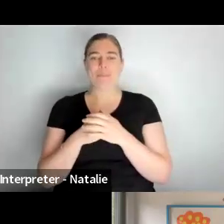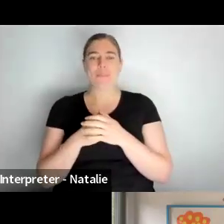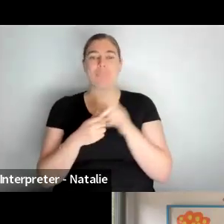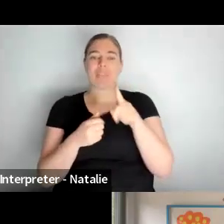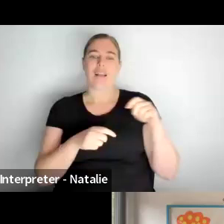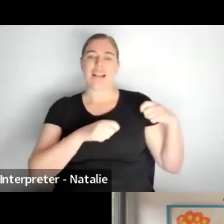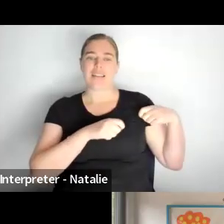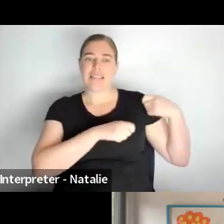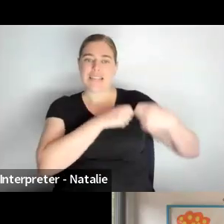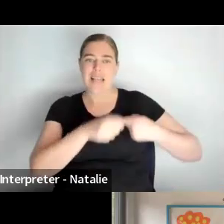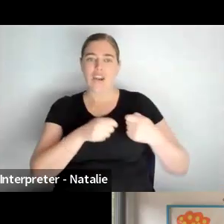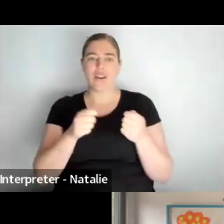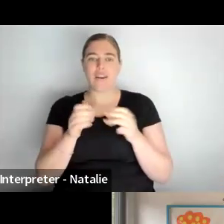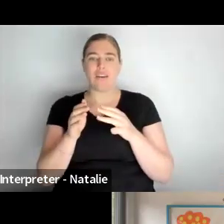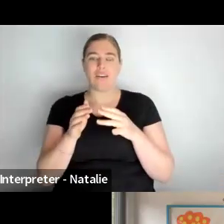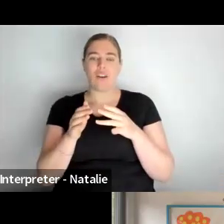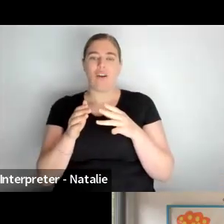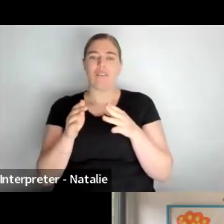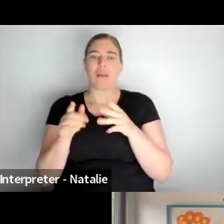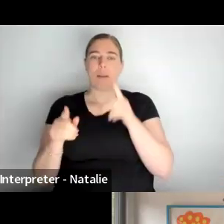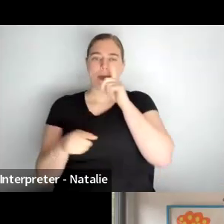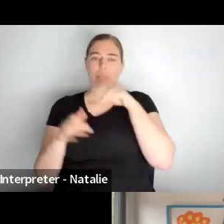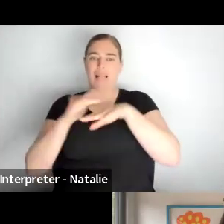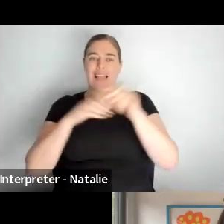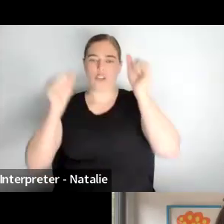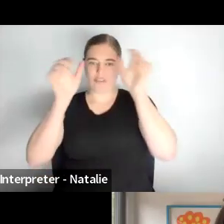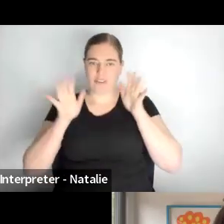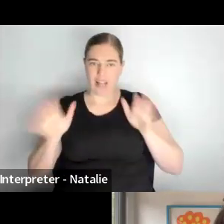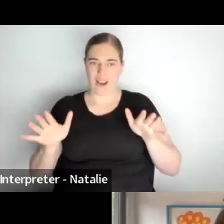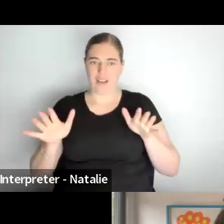the (unknown term) people of the Eastern Torres Strait islands and remains grounded and committed